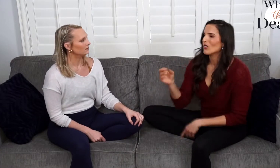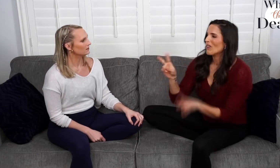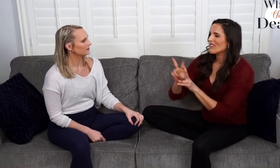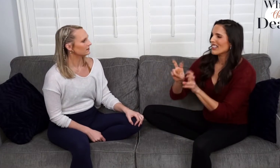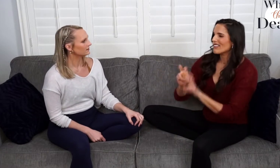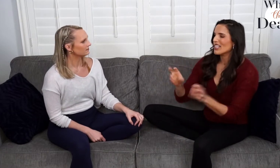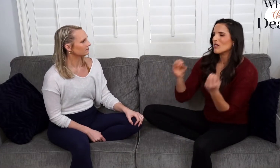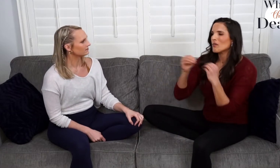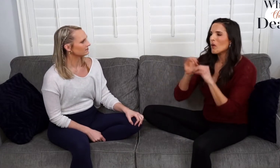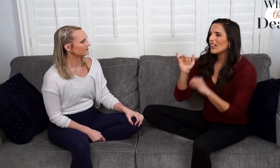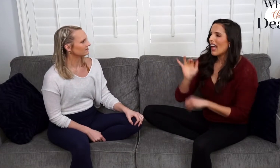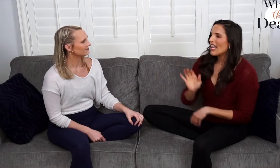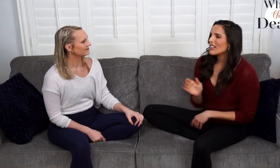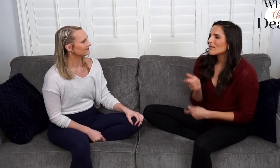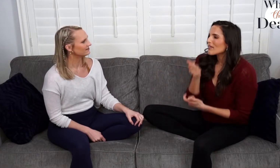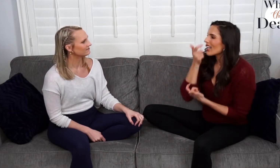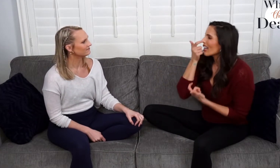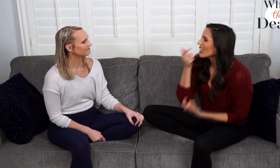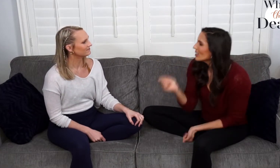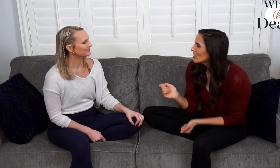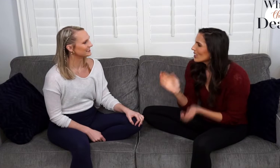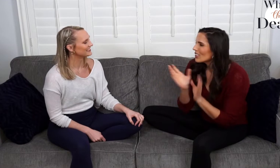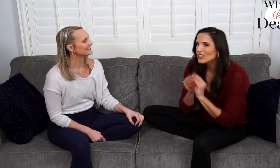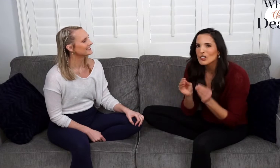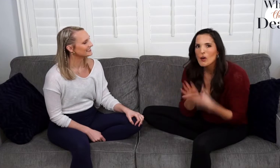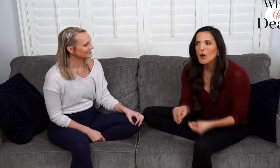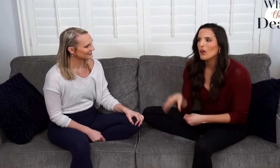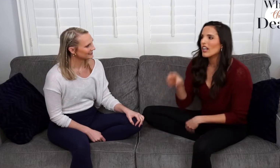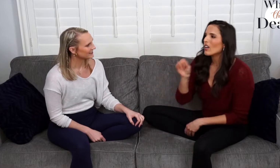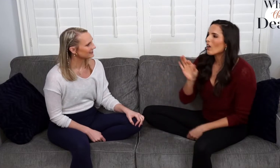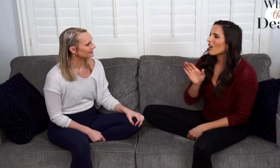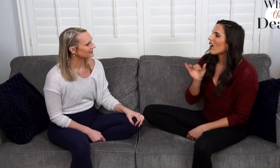all of that. So “VeeVee” is more of like, “Interesting story”